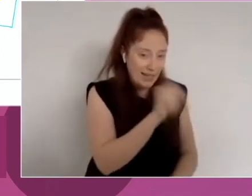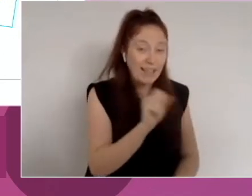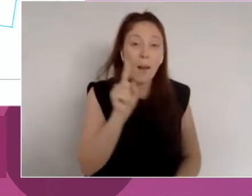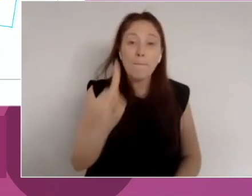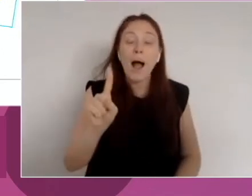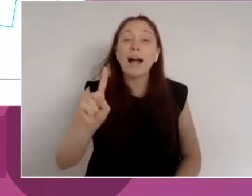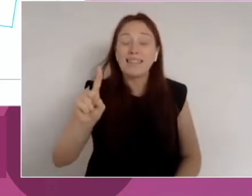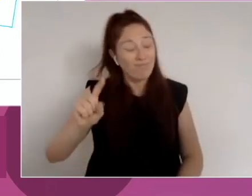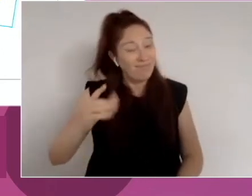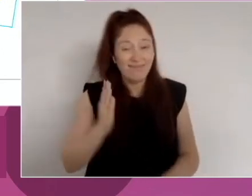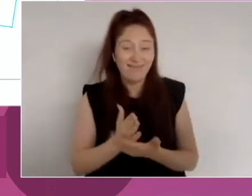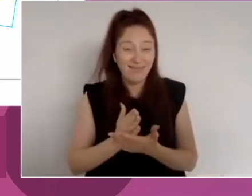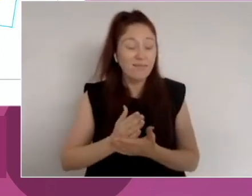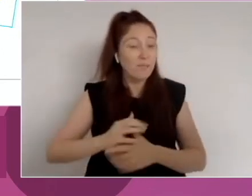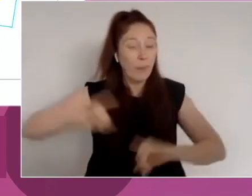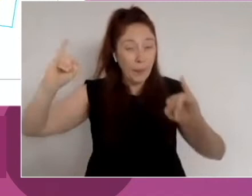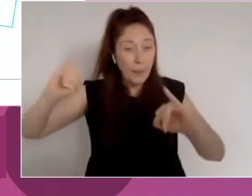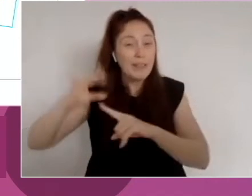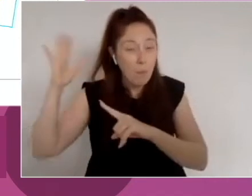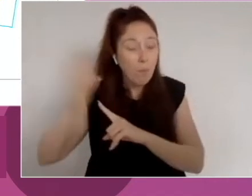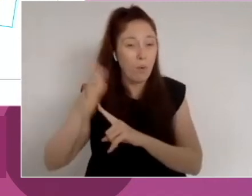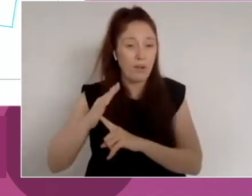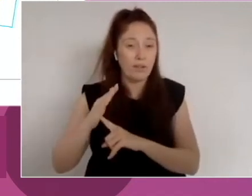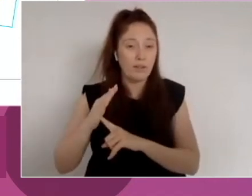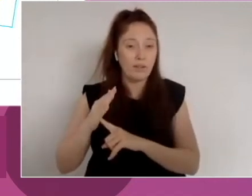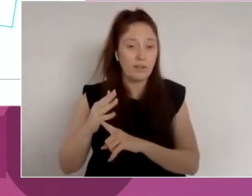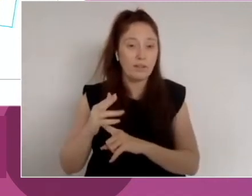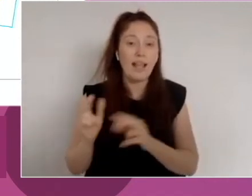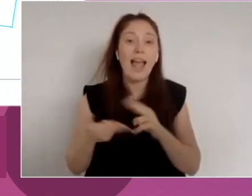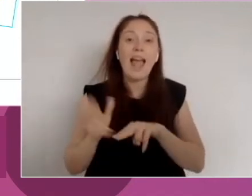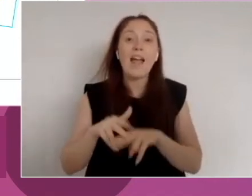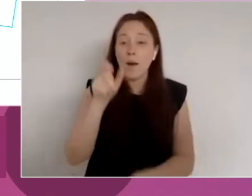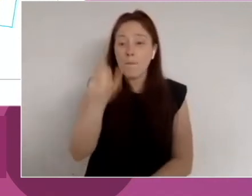Because if you talk about somebody having a contributing life, being supported in all aspects,